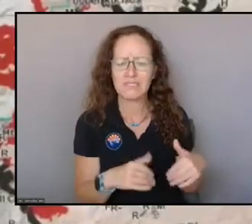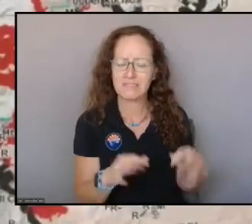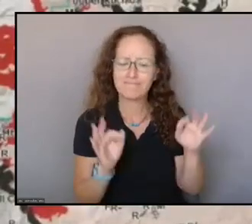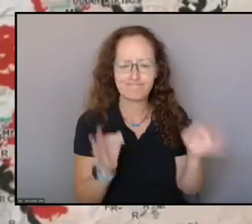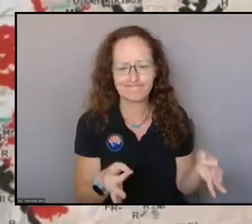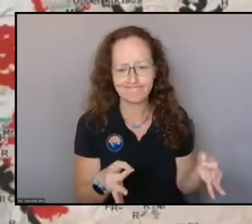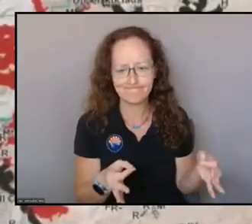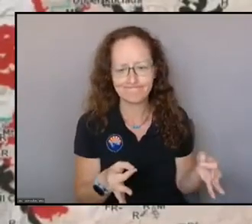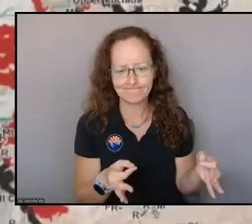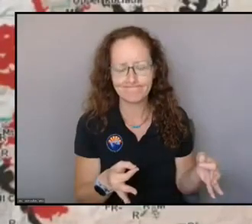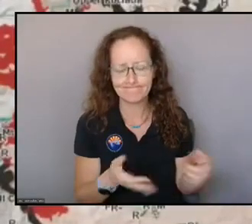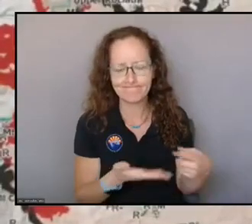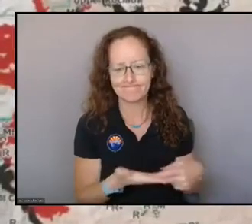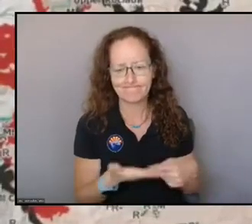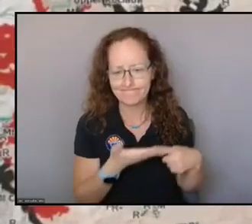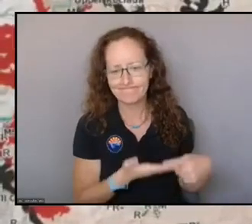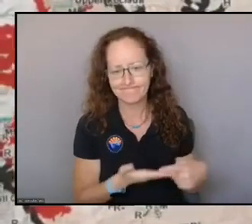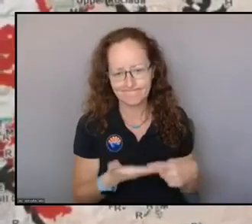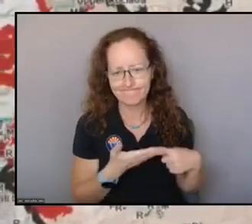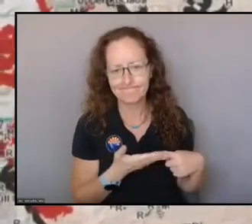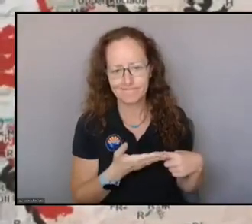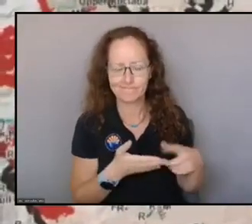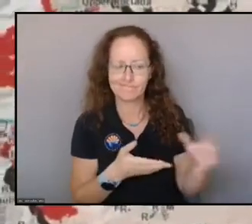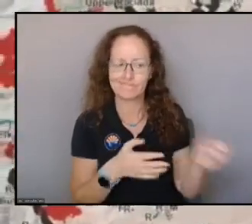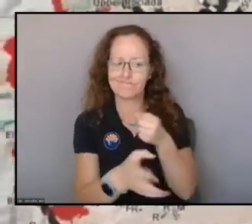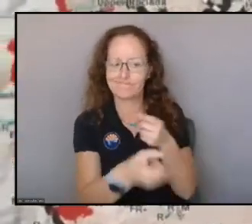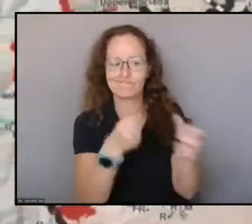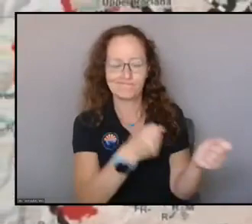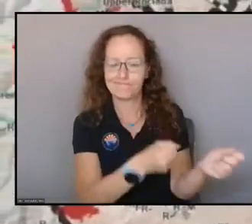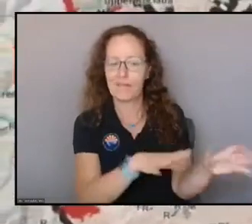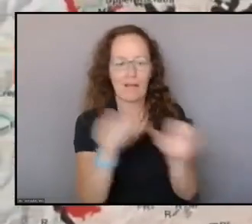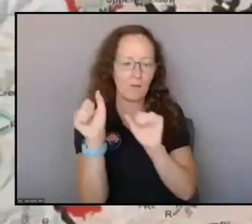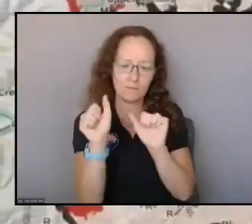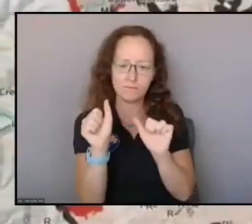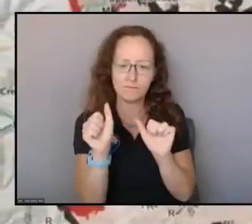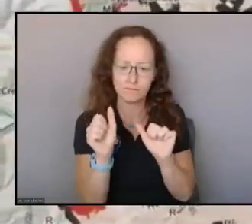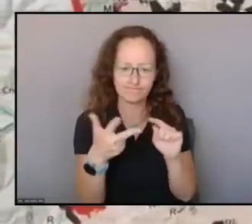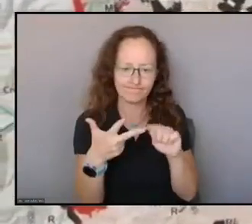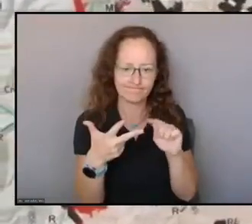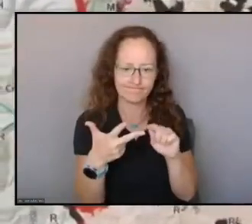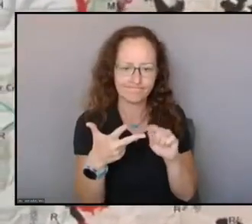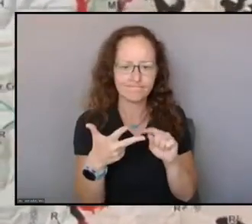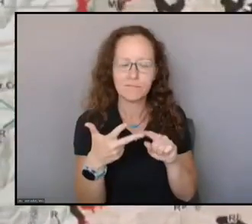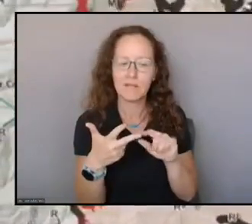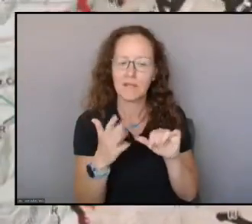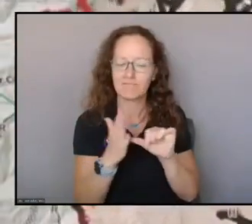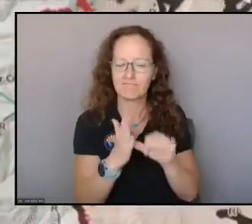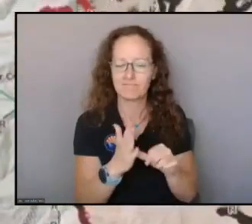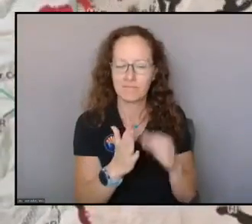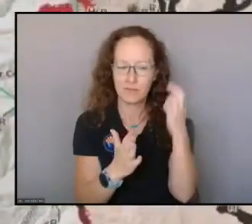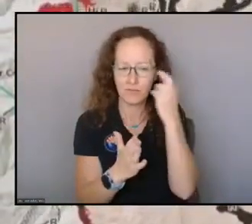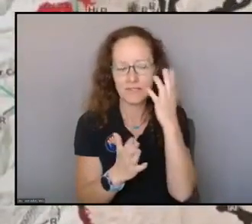WE THOUGHT IT WOULD BE BEST THAT WE PULL THOSE PEOPLE OUT. I WANT TO REITERATE THE FACT OF WHY WE MADE THAT